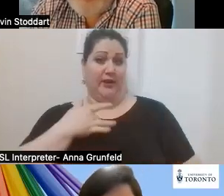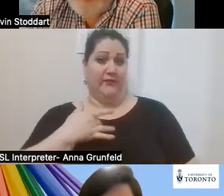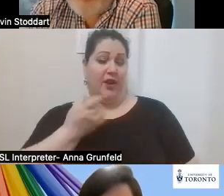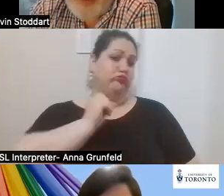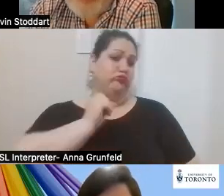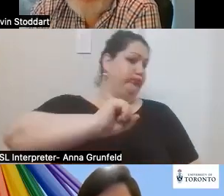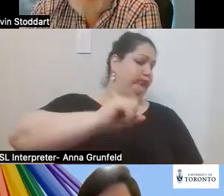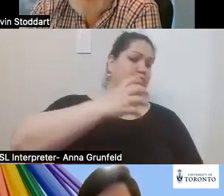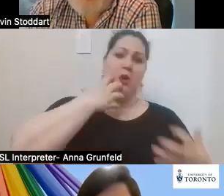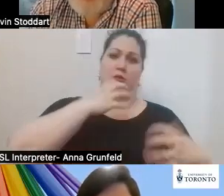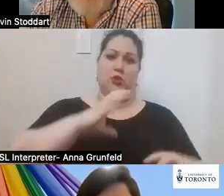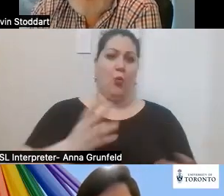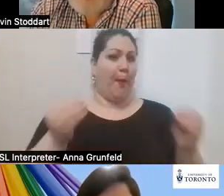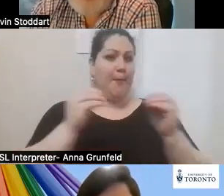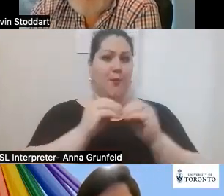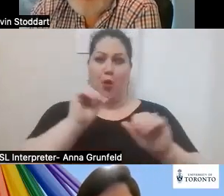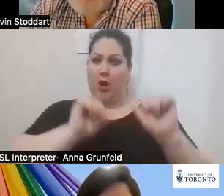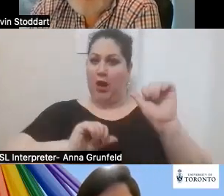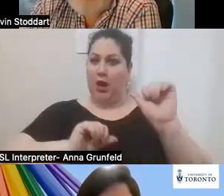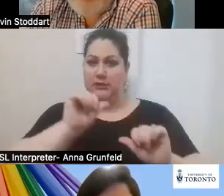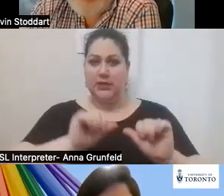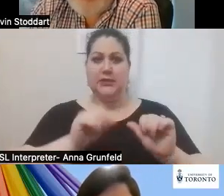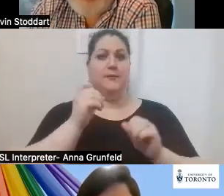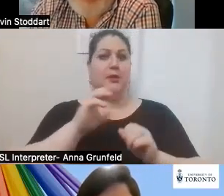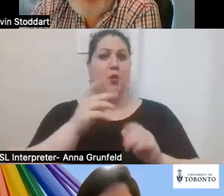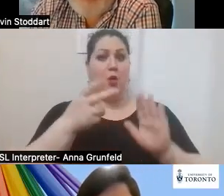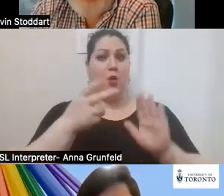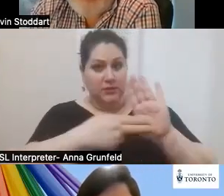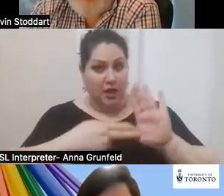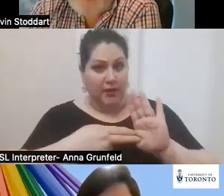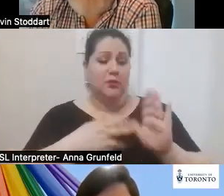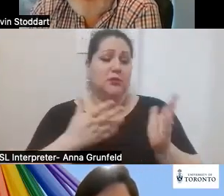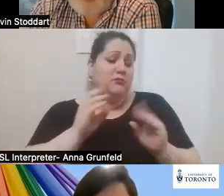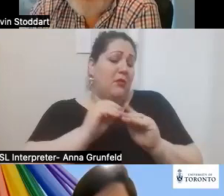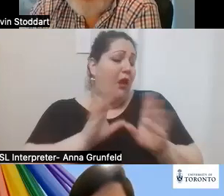that's obviously their choice and that's their position.